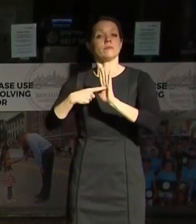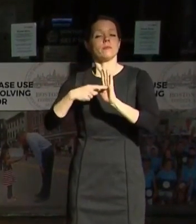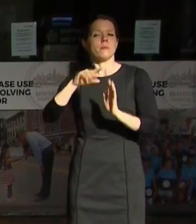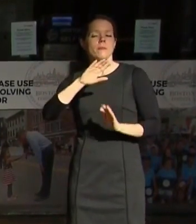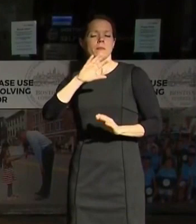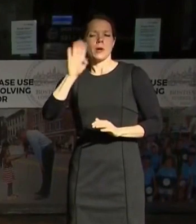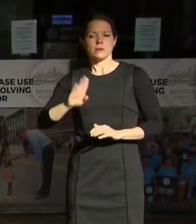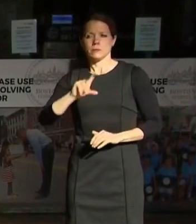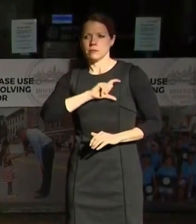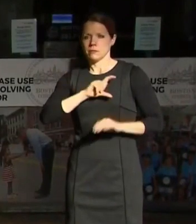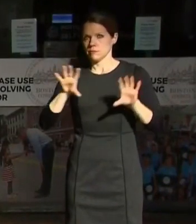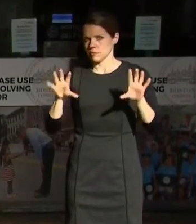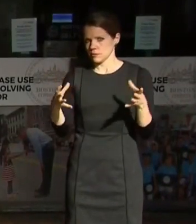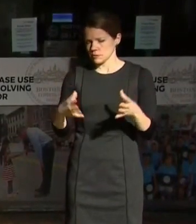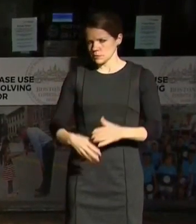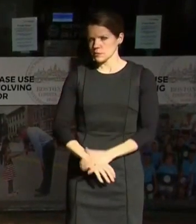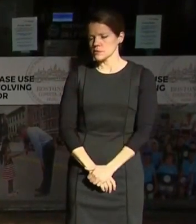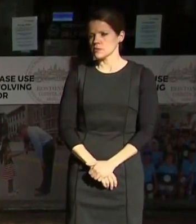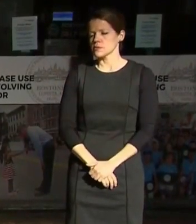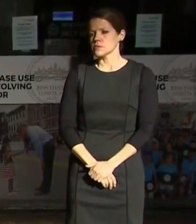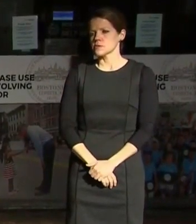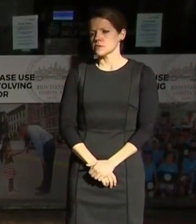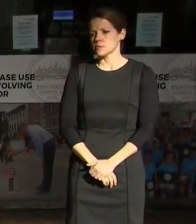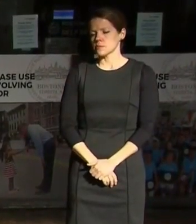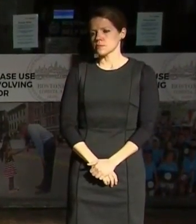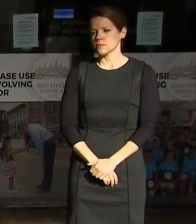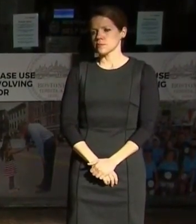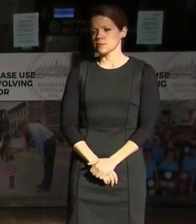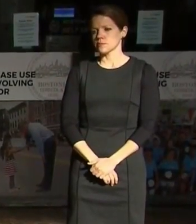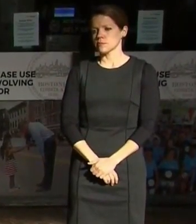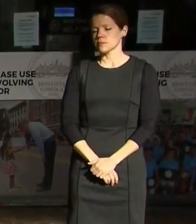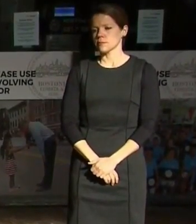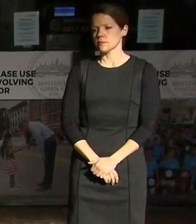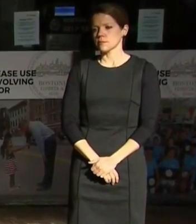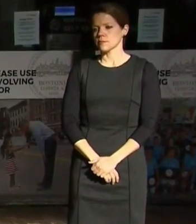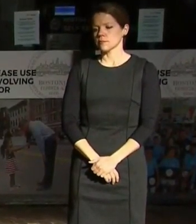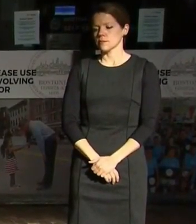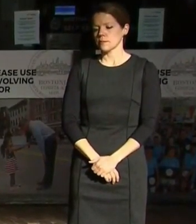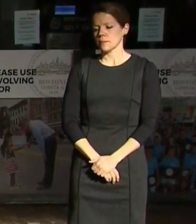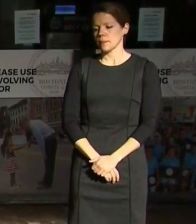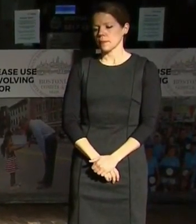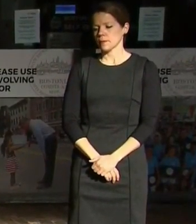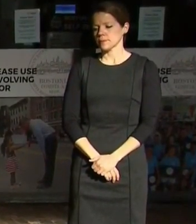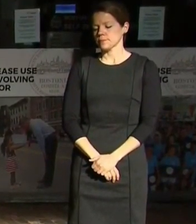I WOULD LIKE TO ASK THE COMMISSIONER TO COME UP AND SAY A FEW WORDS ON BEHALF OF THE